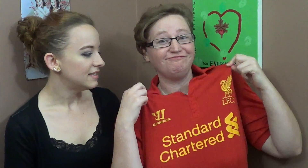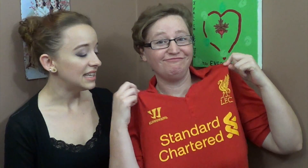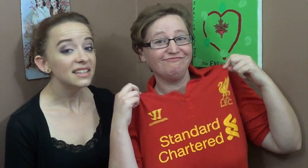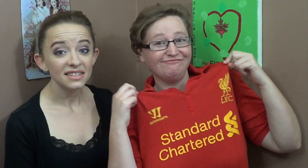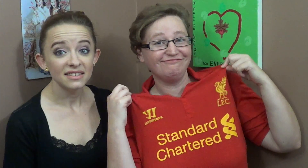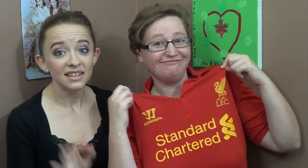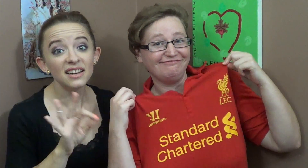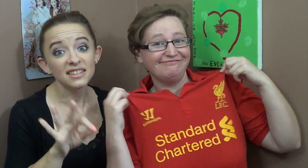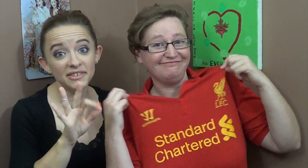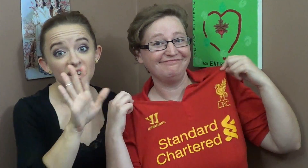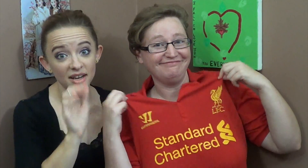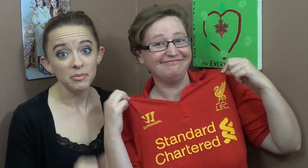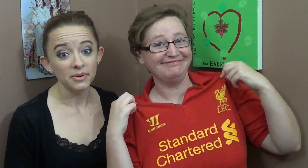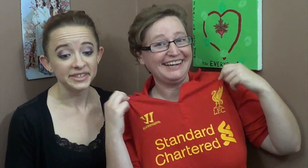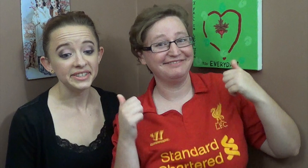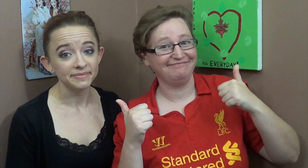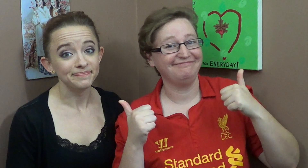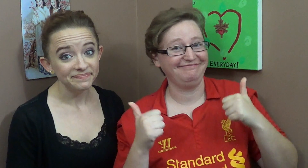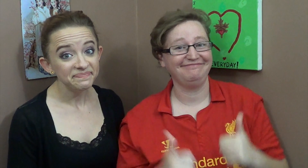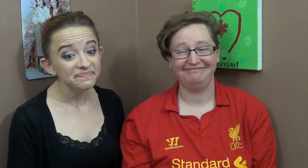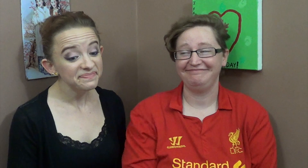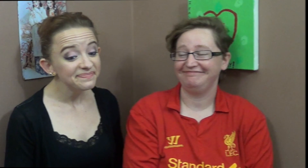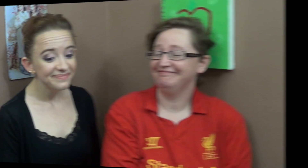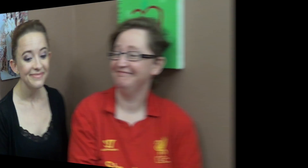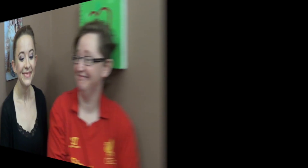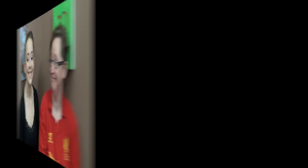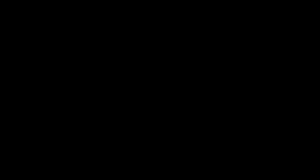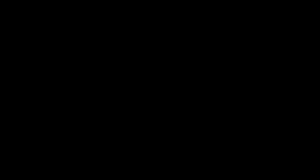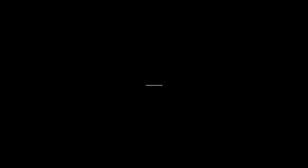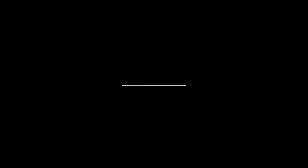Yes it is very important.